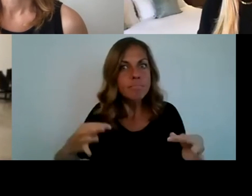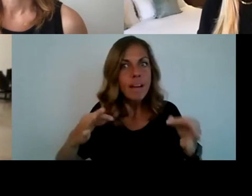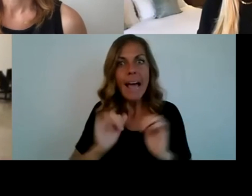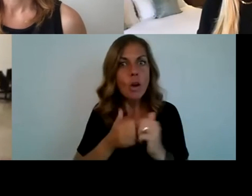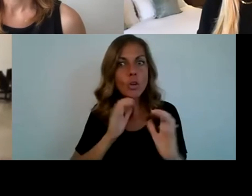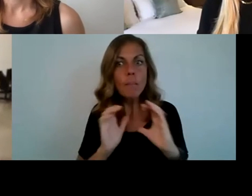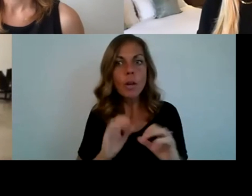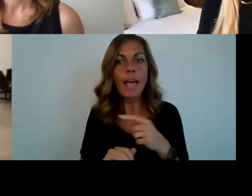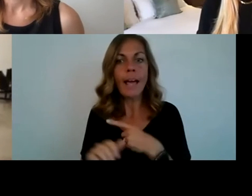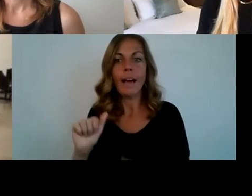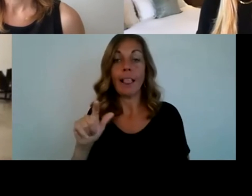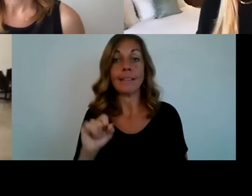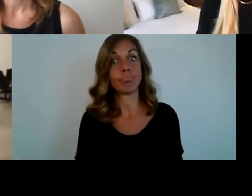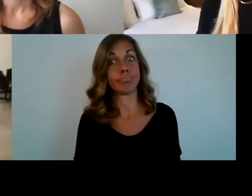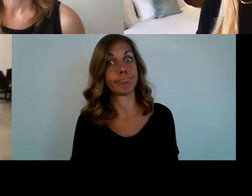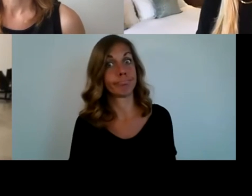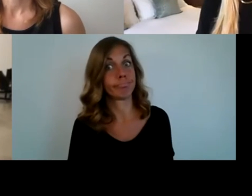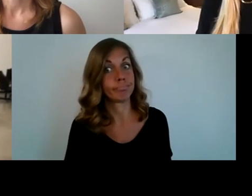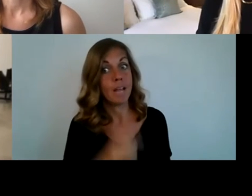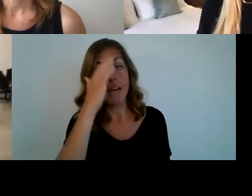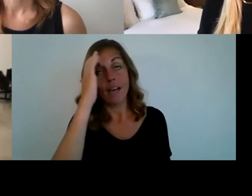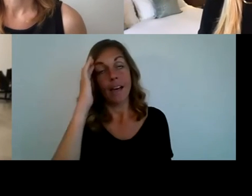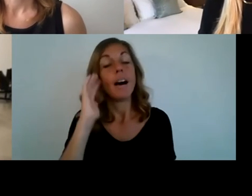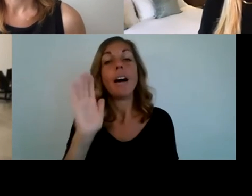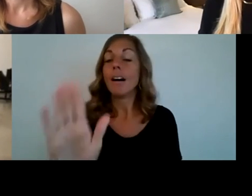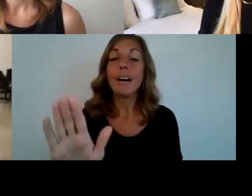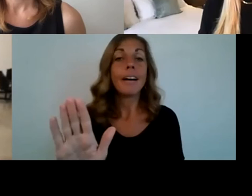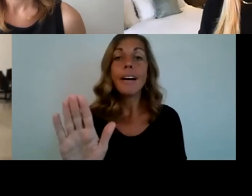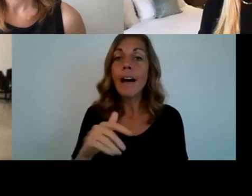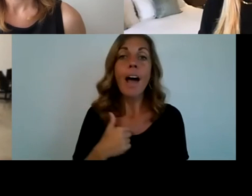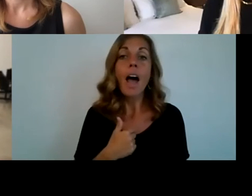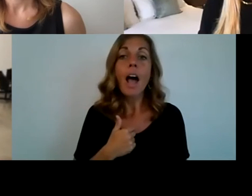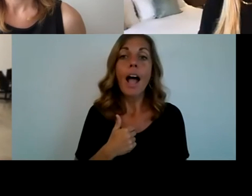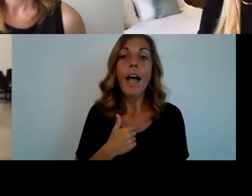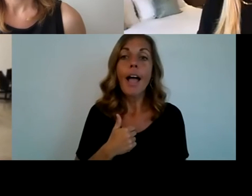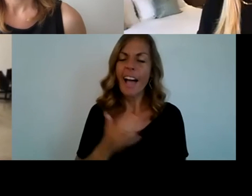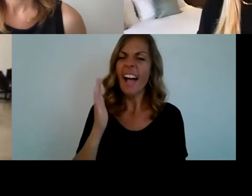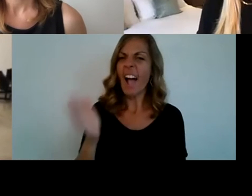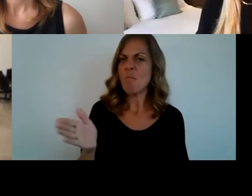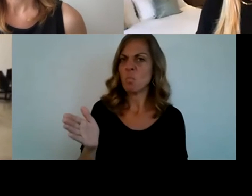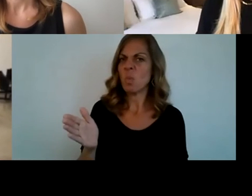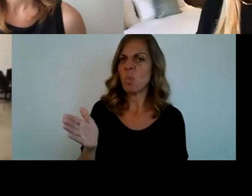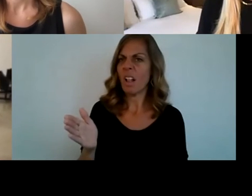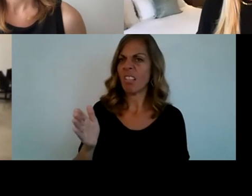Yeah. I feel really lucky. This is a blog post that I need to write, get it out of my